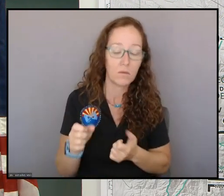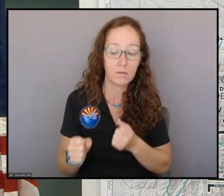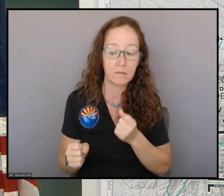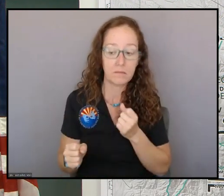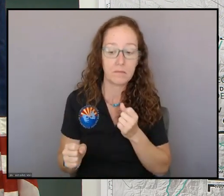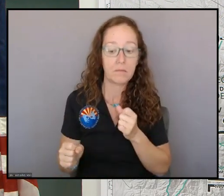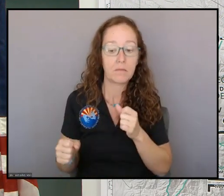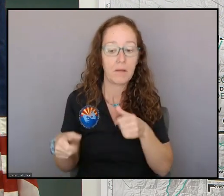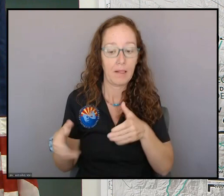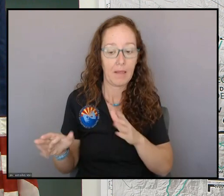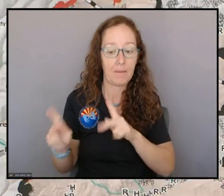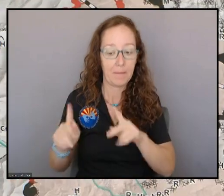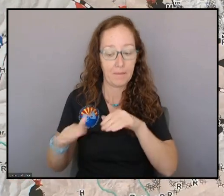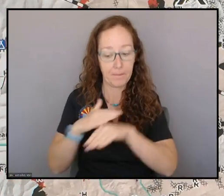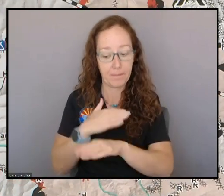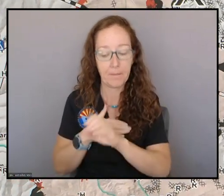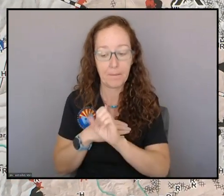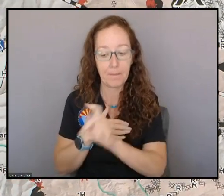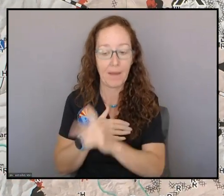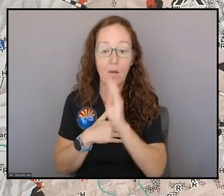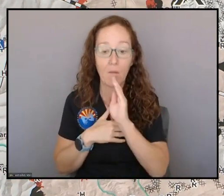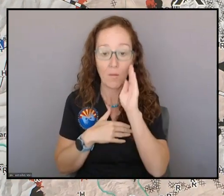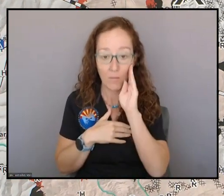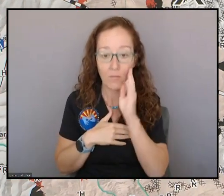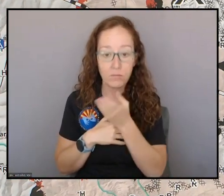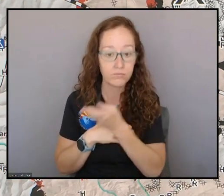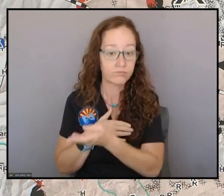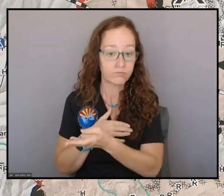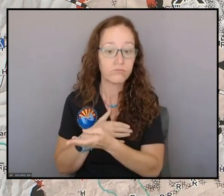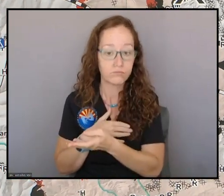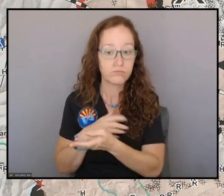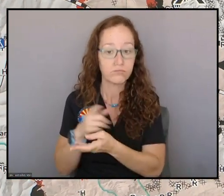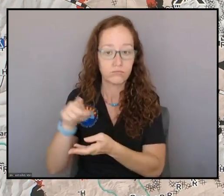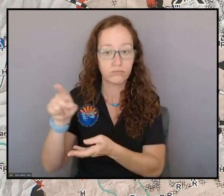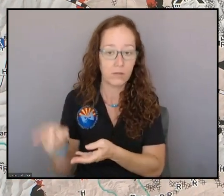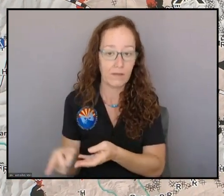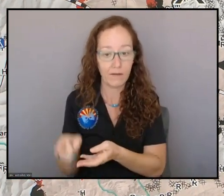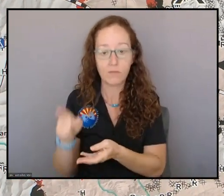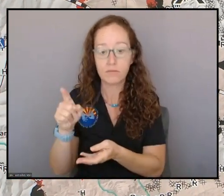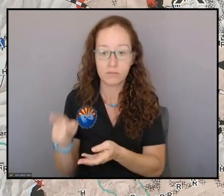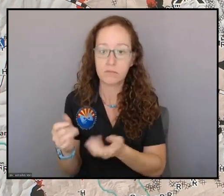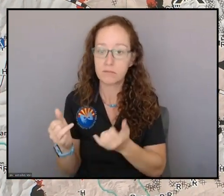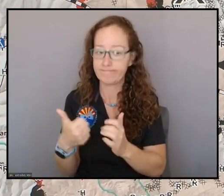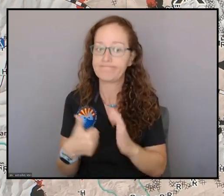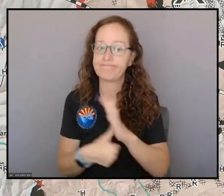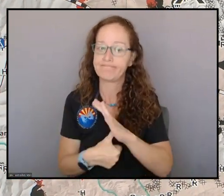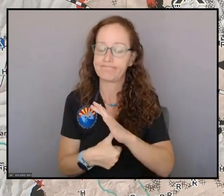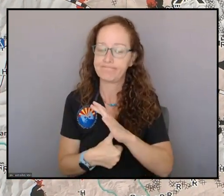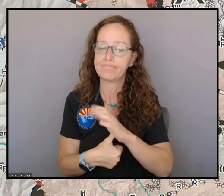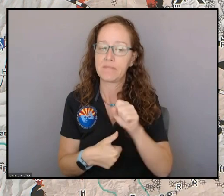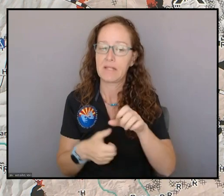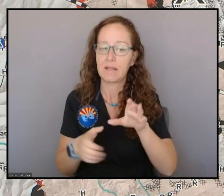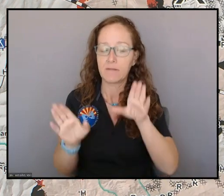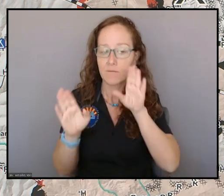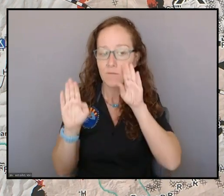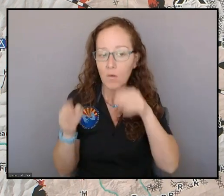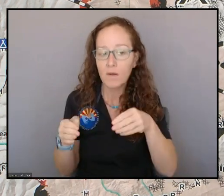here. And that is a primary focus not only for the firefighters but for the law enforcement to be able to get